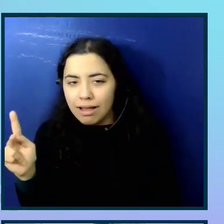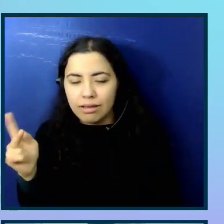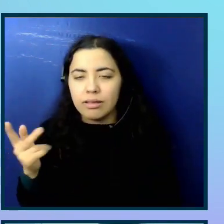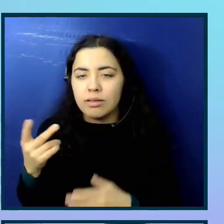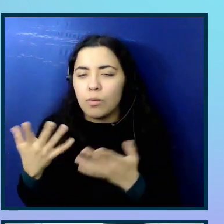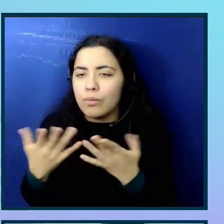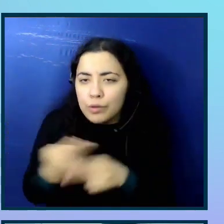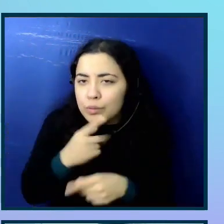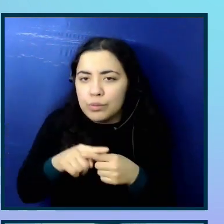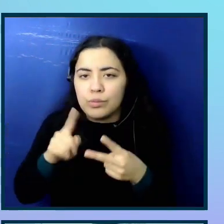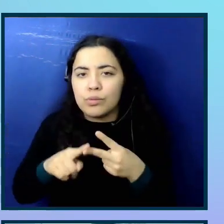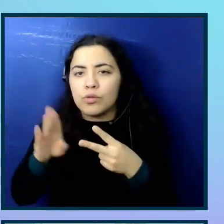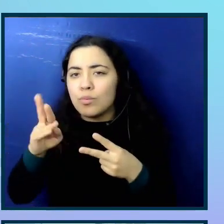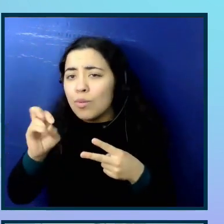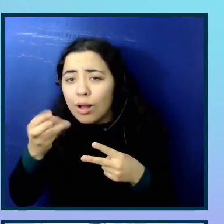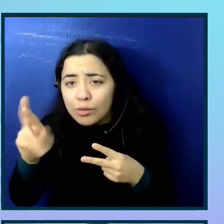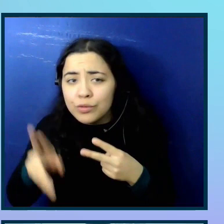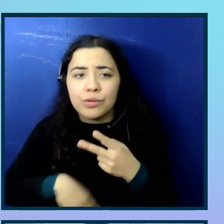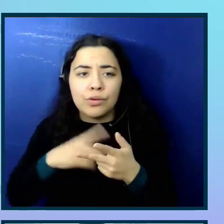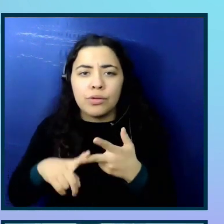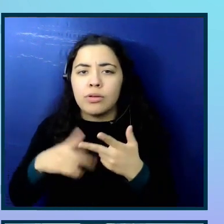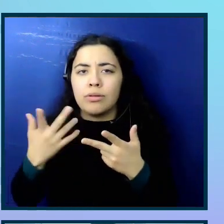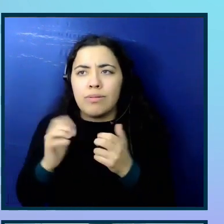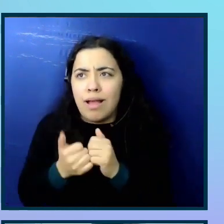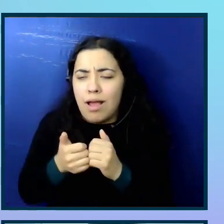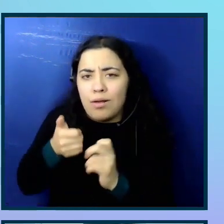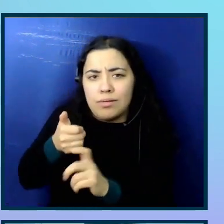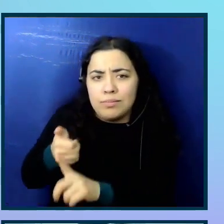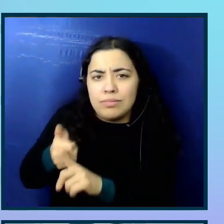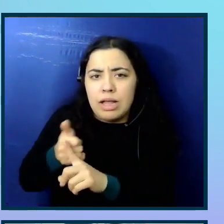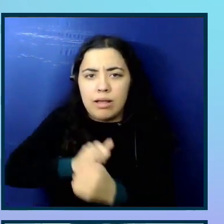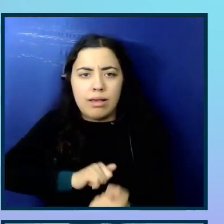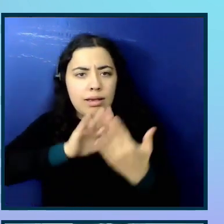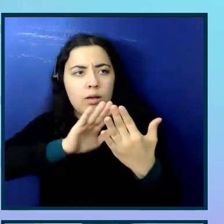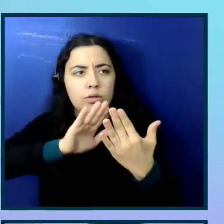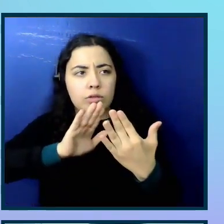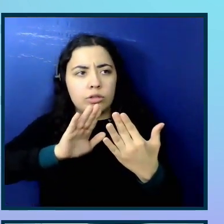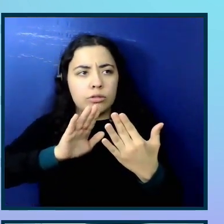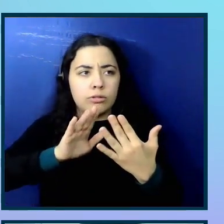what browser they normally use as well as how they normally encounter and explore new applications,